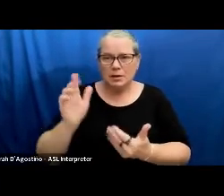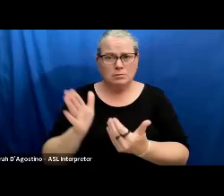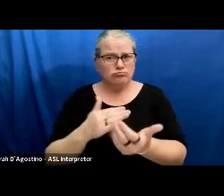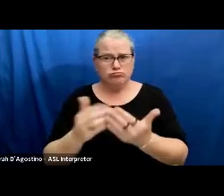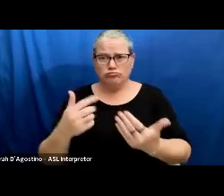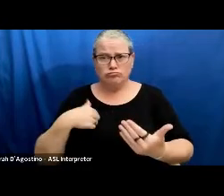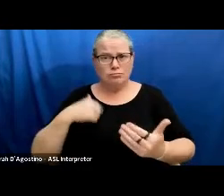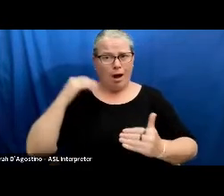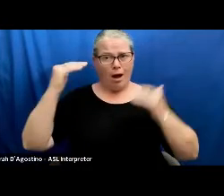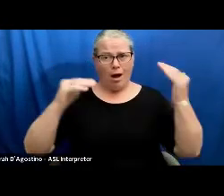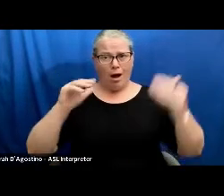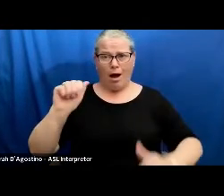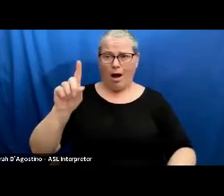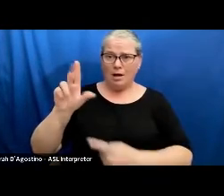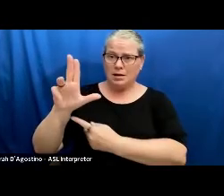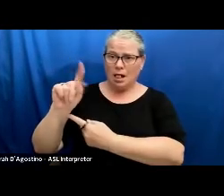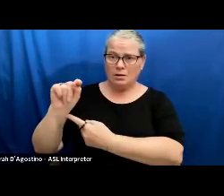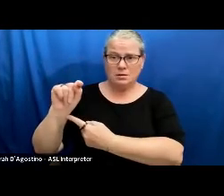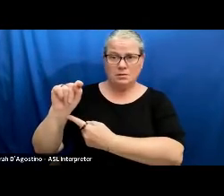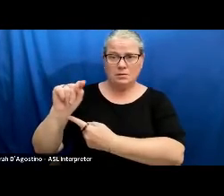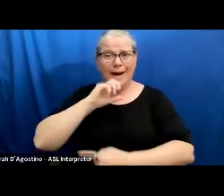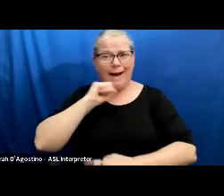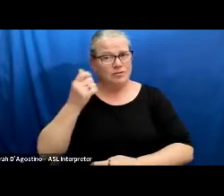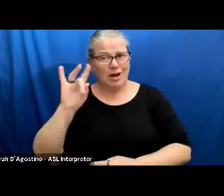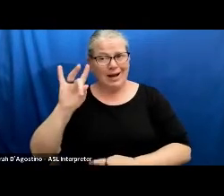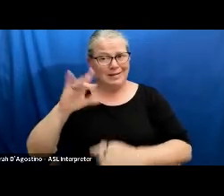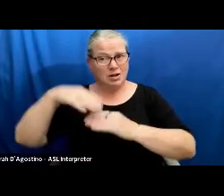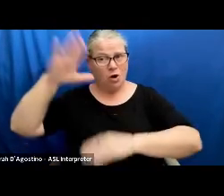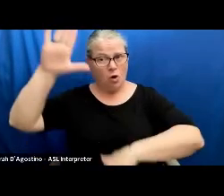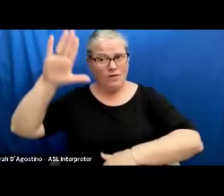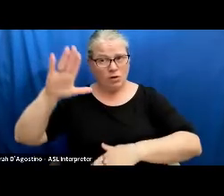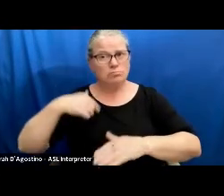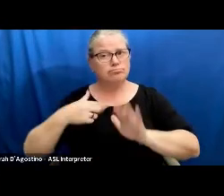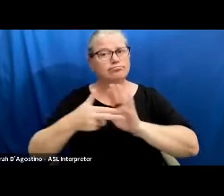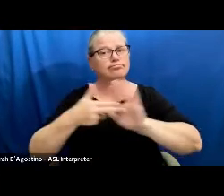18 years or older legally i'm an adult they need to talk to me and need to treat me with respect